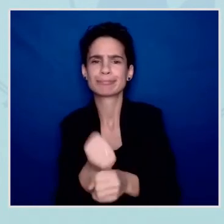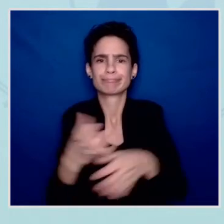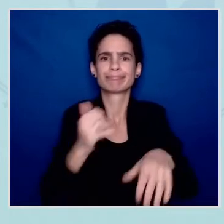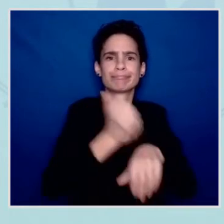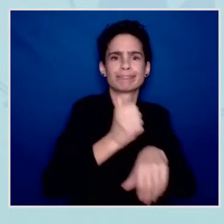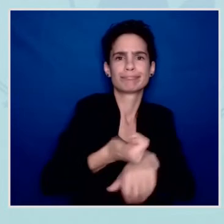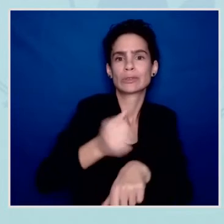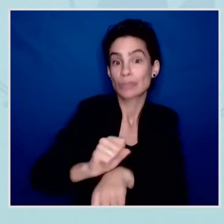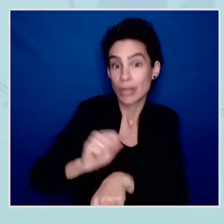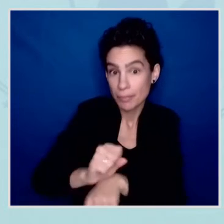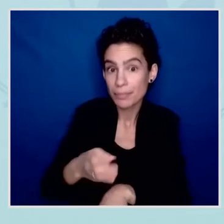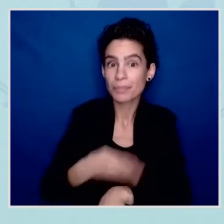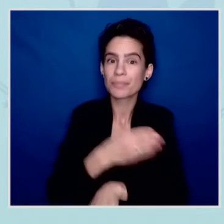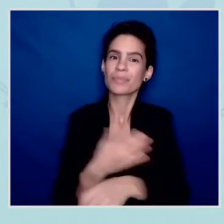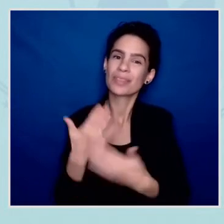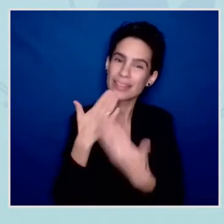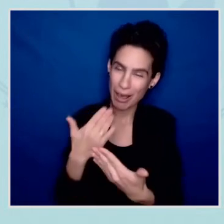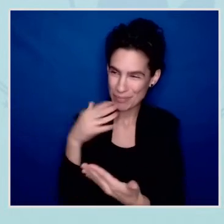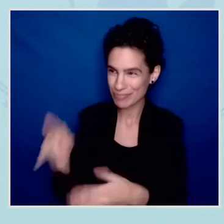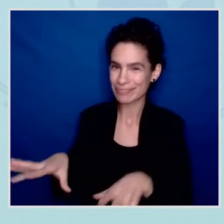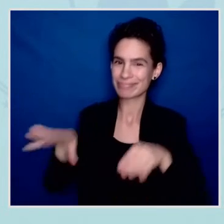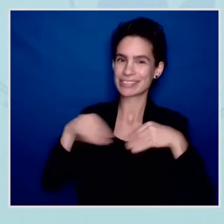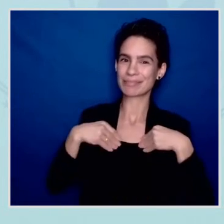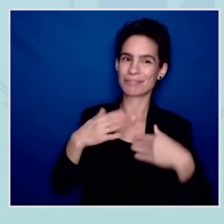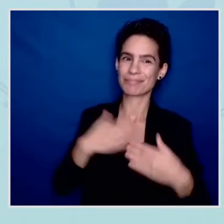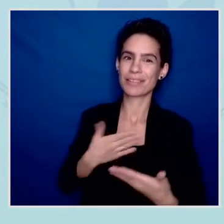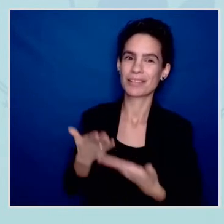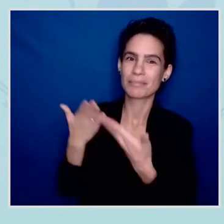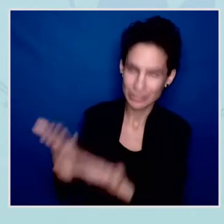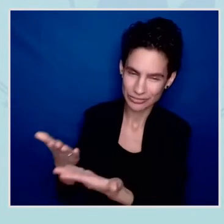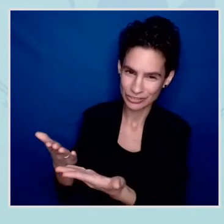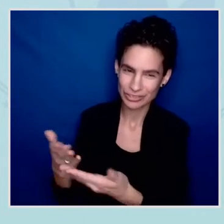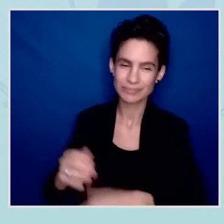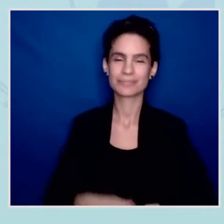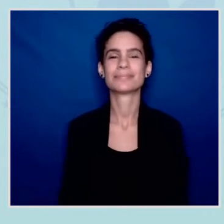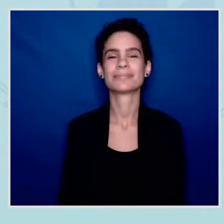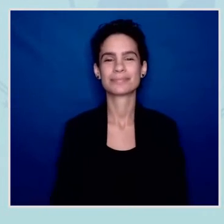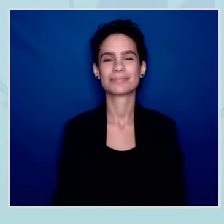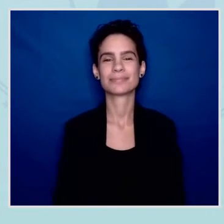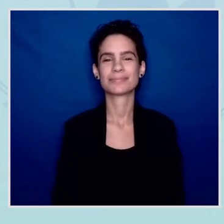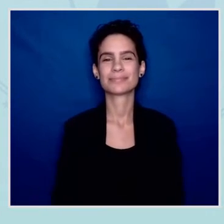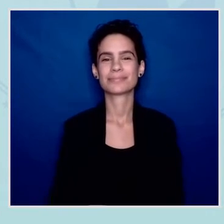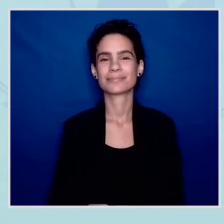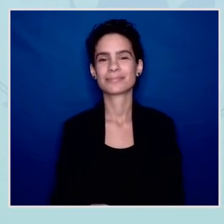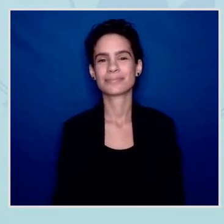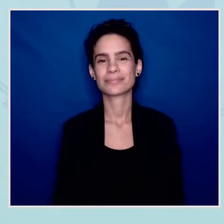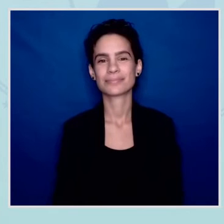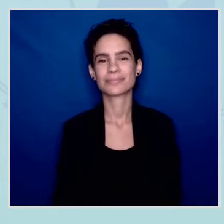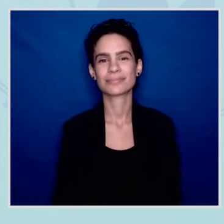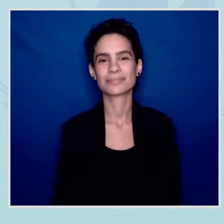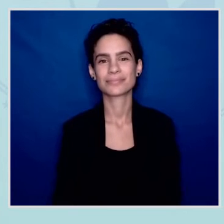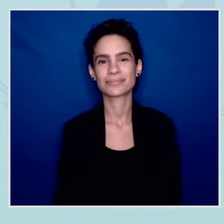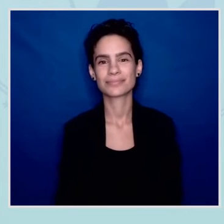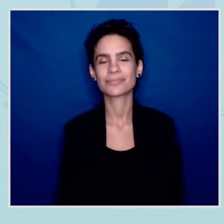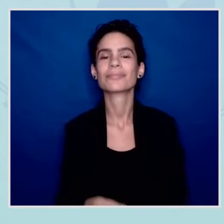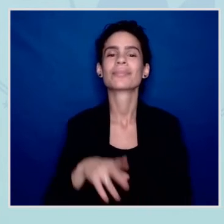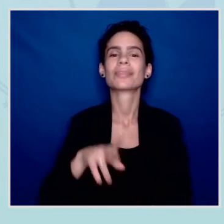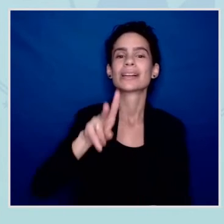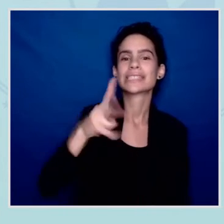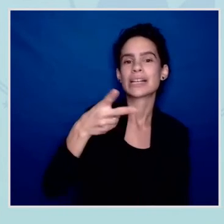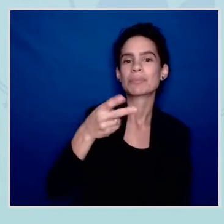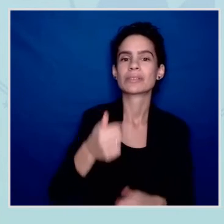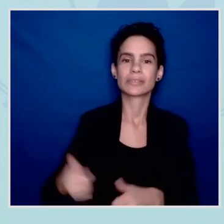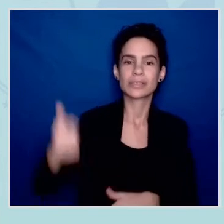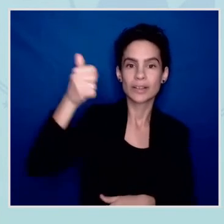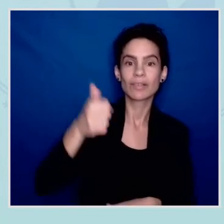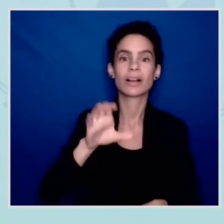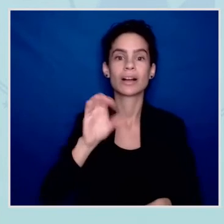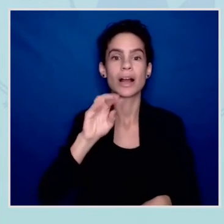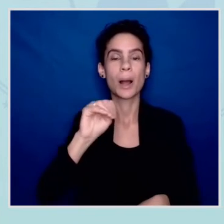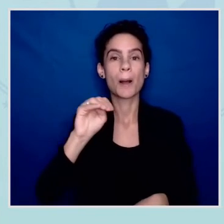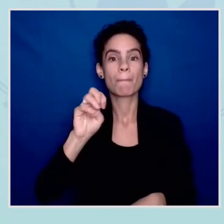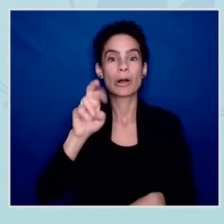SMALL BUSINESS IN CRISIS BUT TO